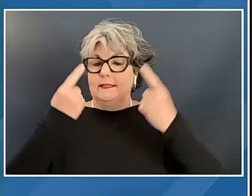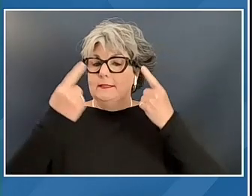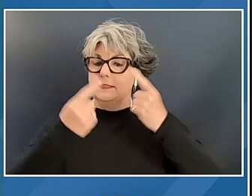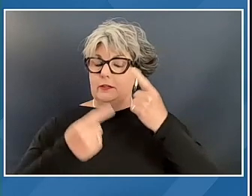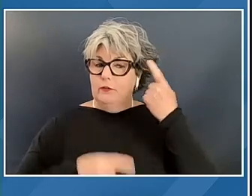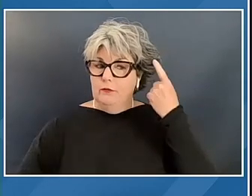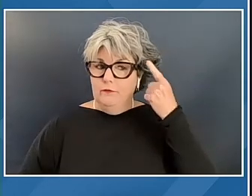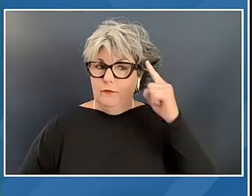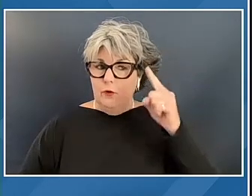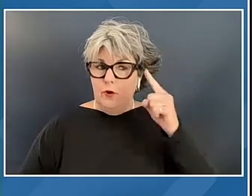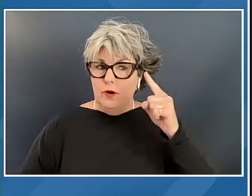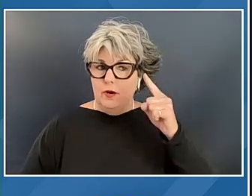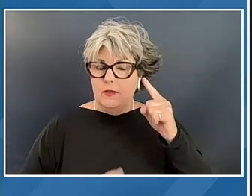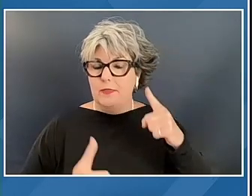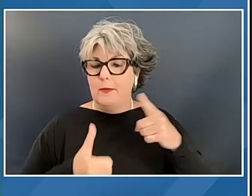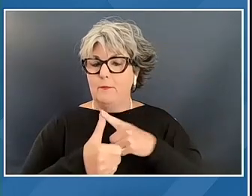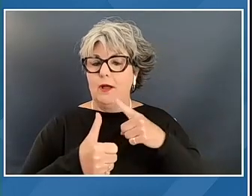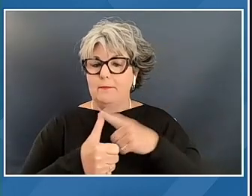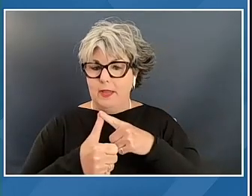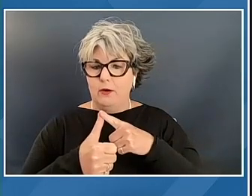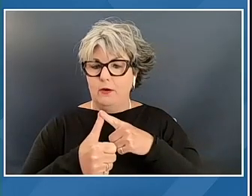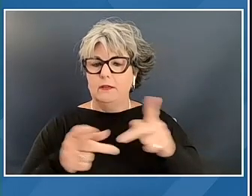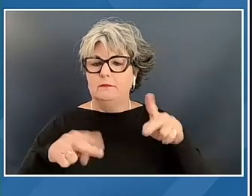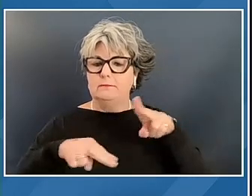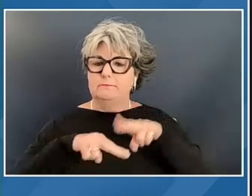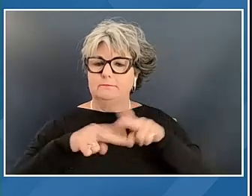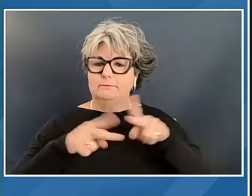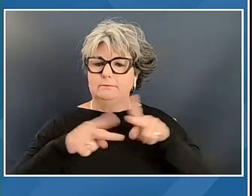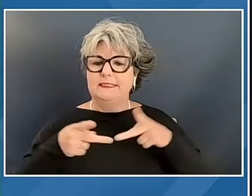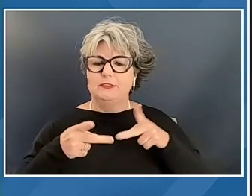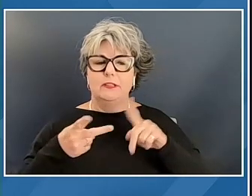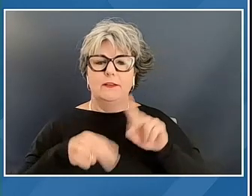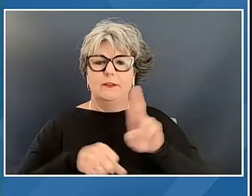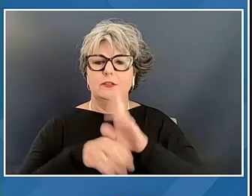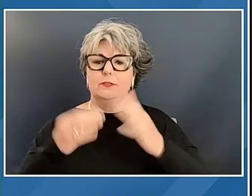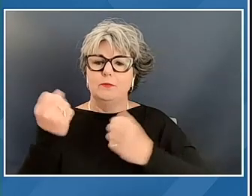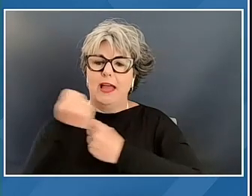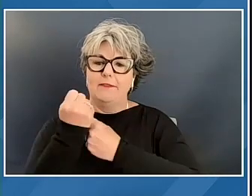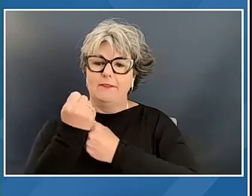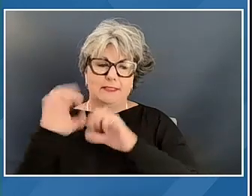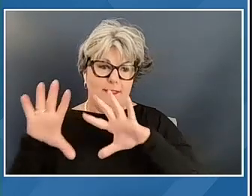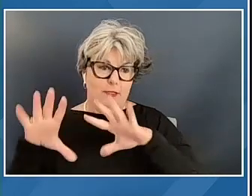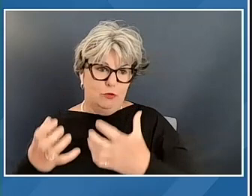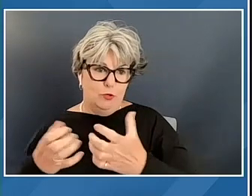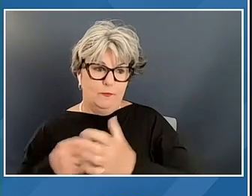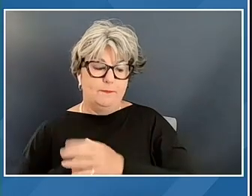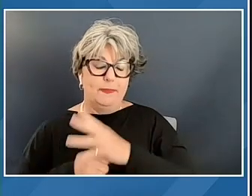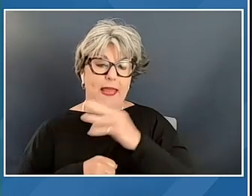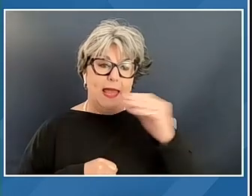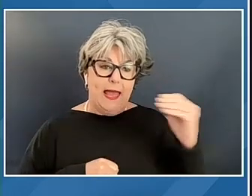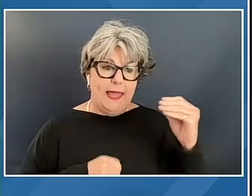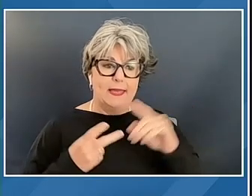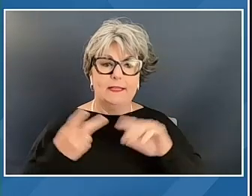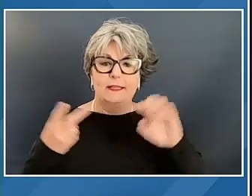primary seat of the Consumer Advocacy Group and Ed Holtz be considered as the